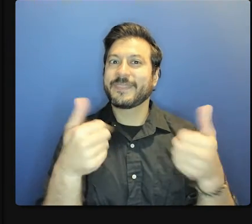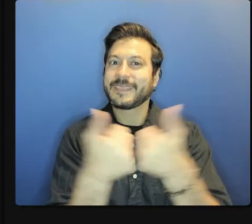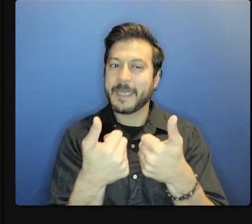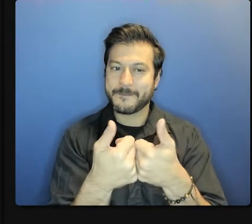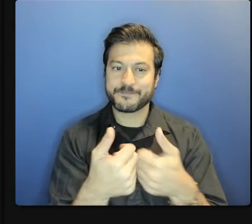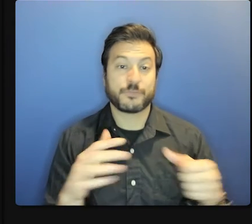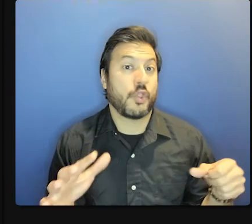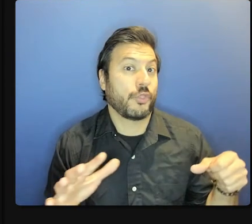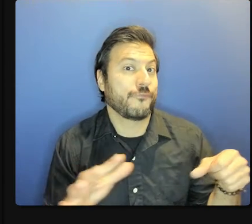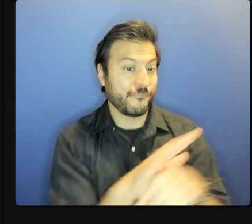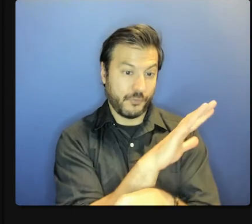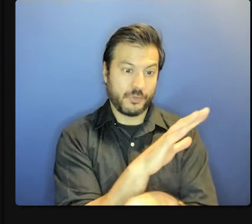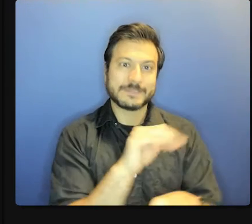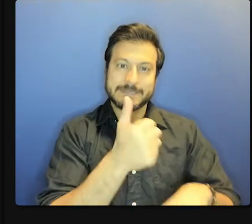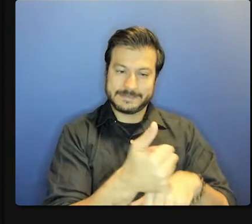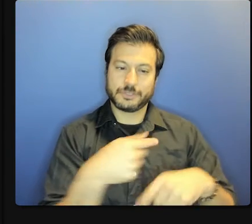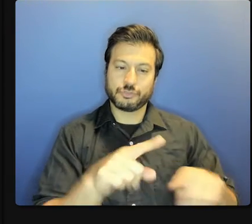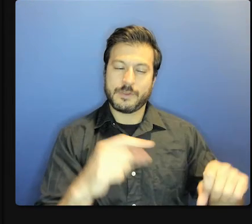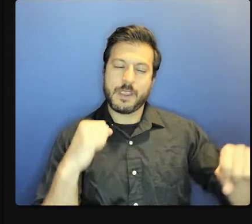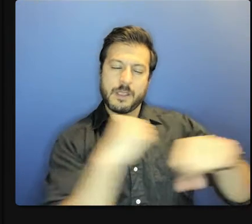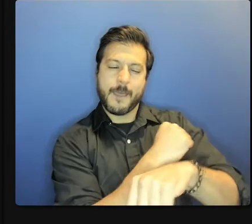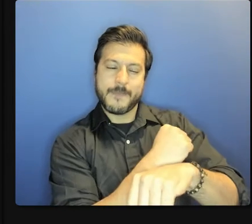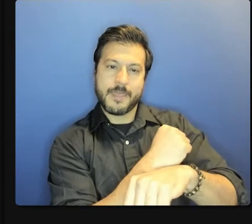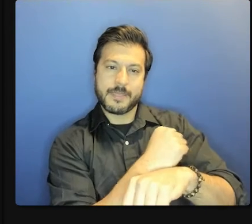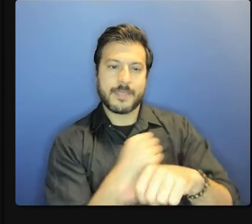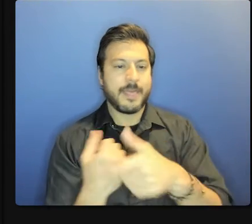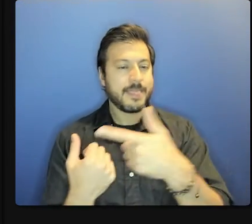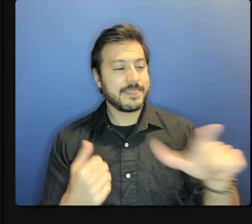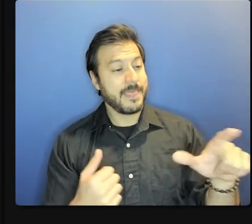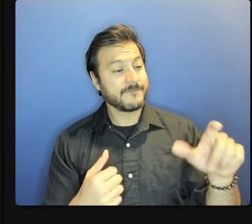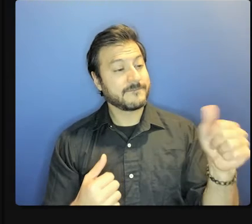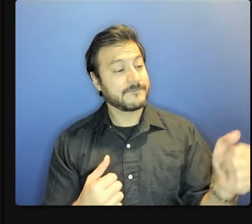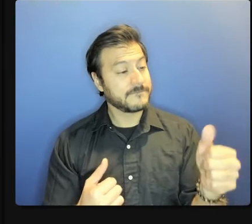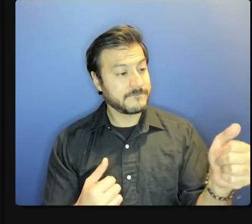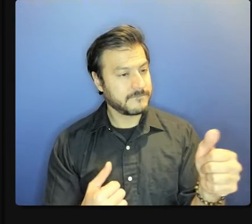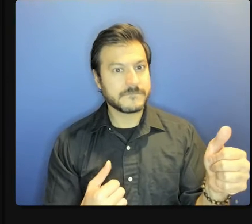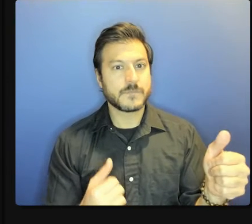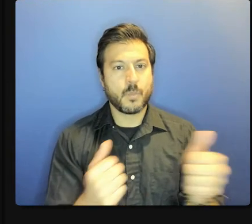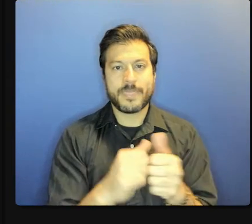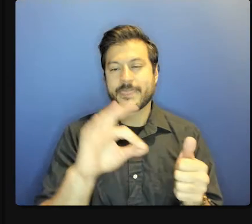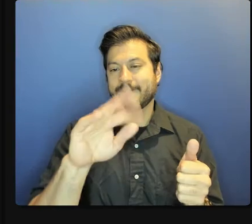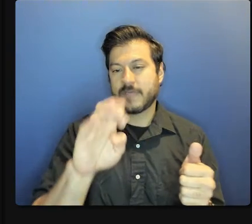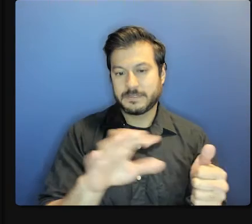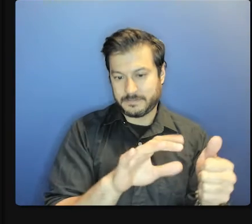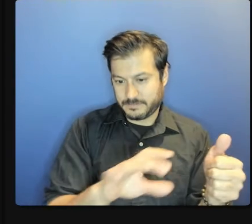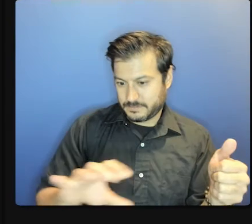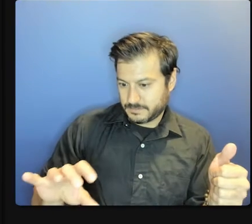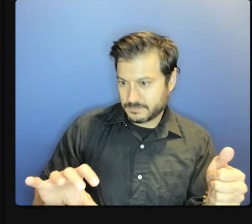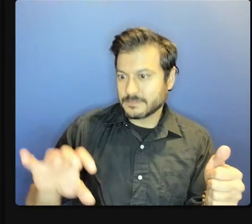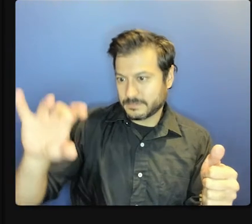Nearly the full set of controls is available in combat. The left stick and the D-pad share prominence with the face buttons